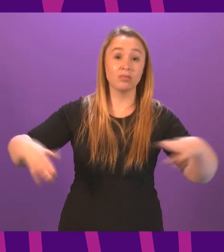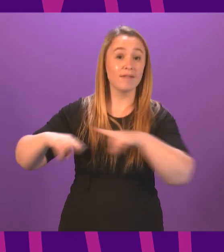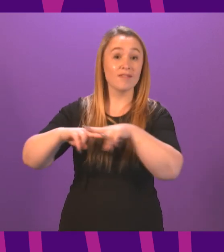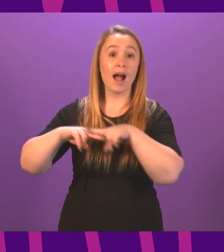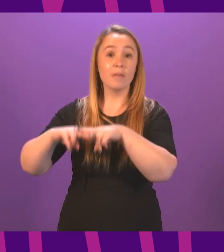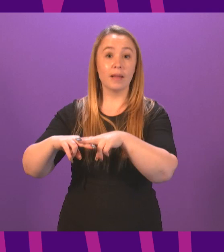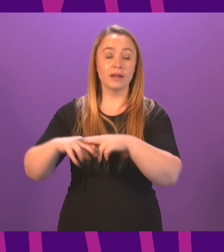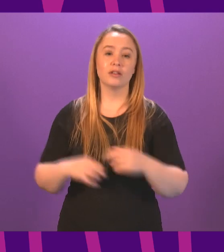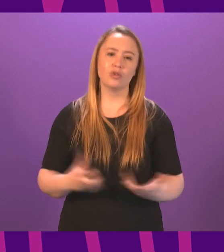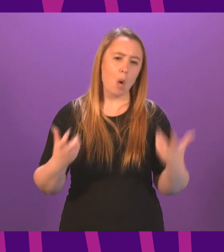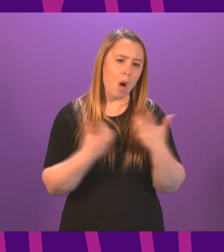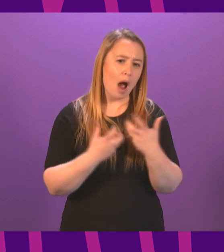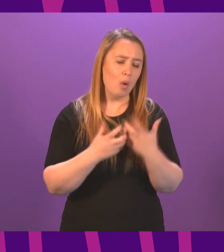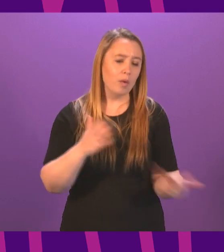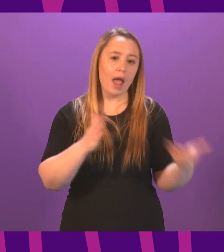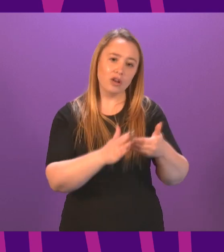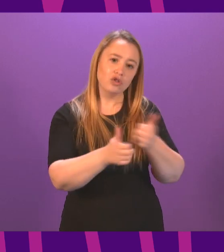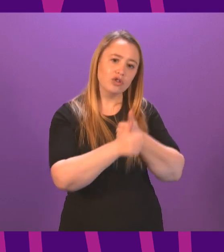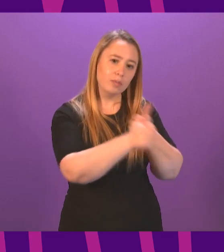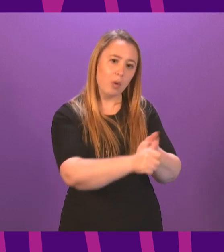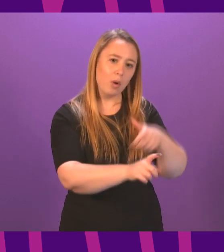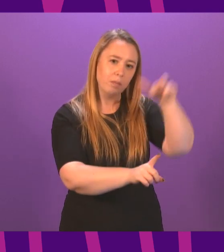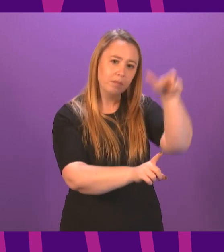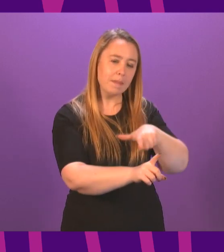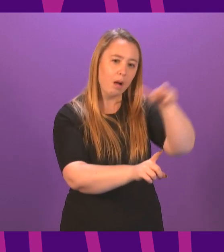specific support is the Scottish Government putting in place to help them?